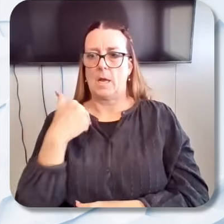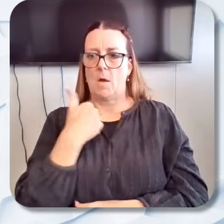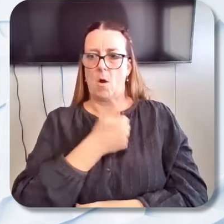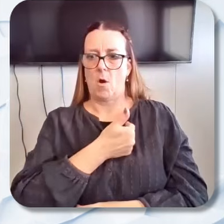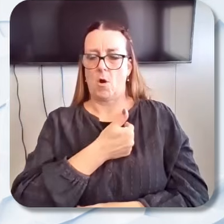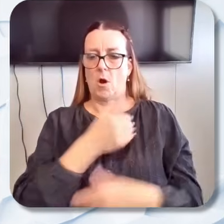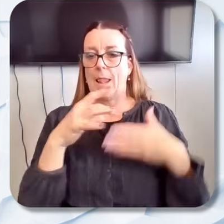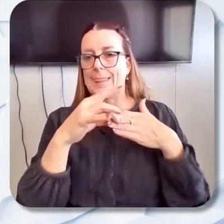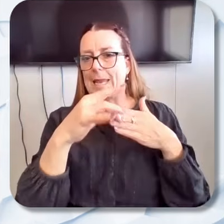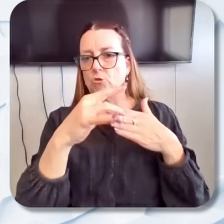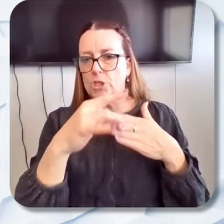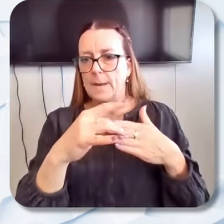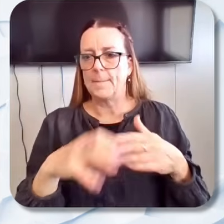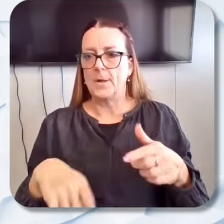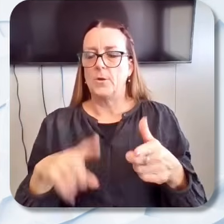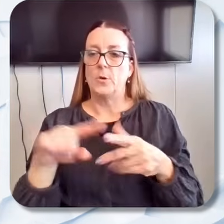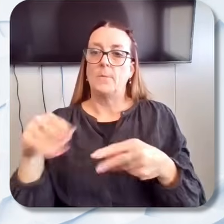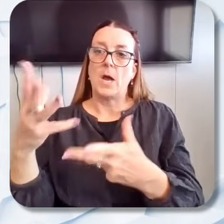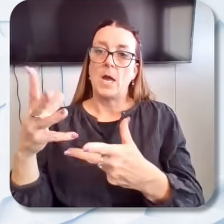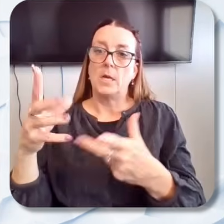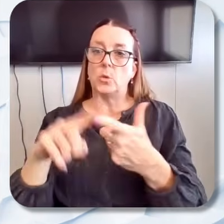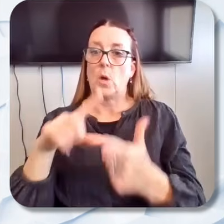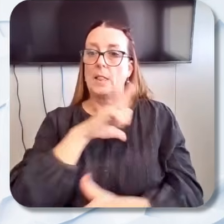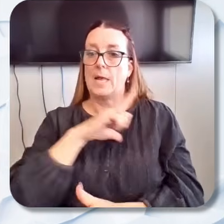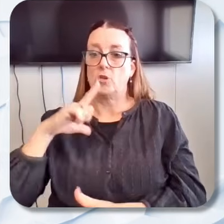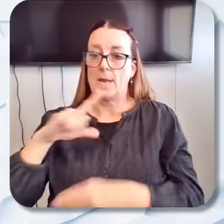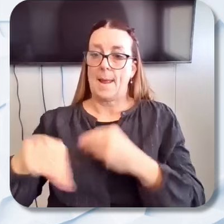our leadership to providing that information to the Legislature about, hey, this is where